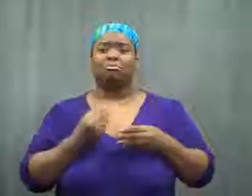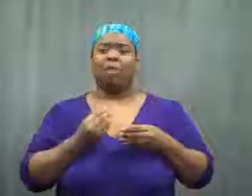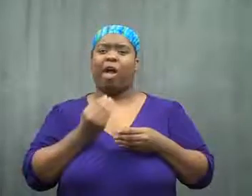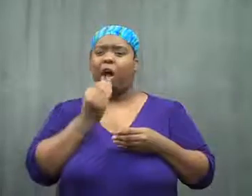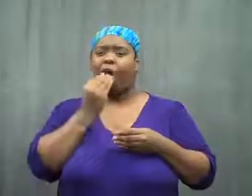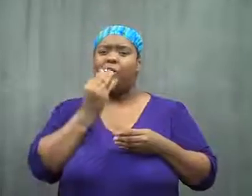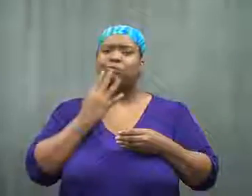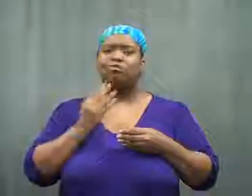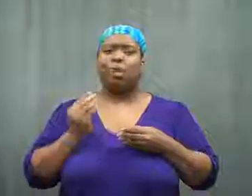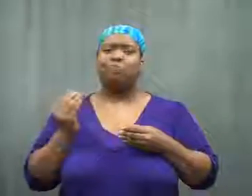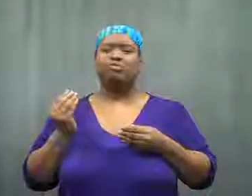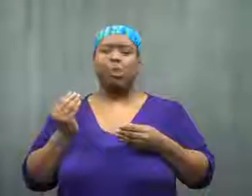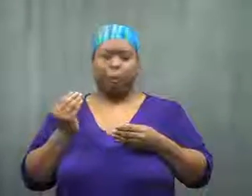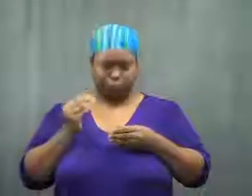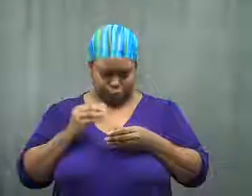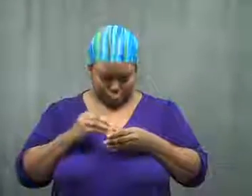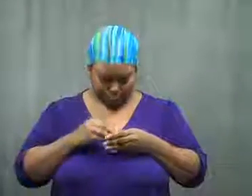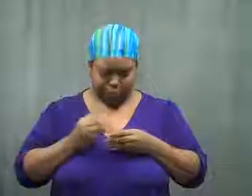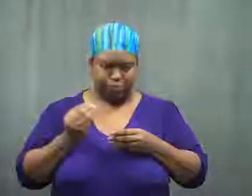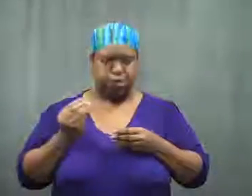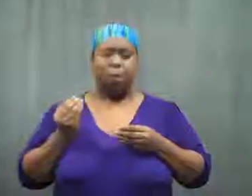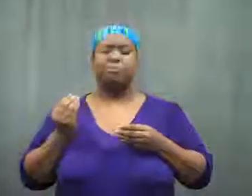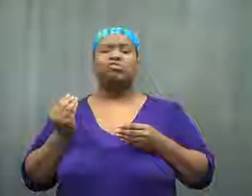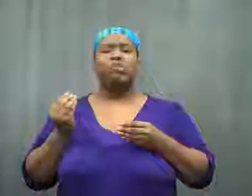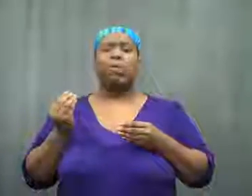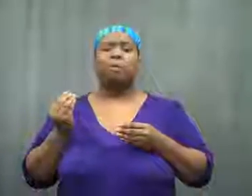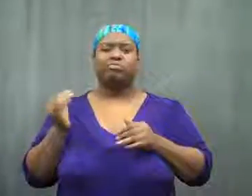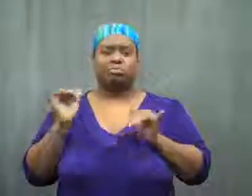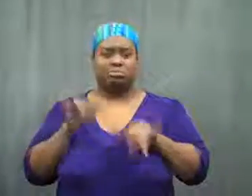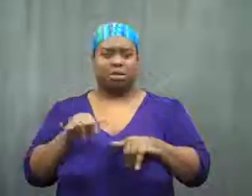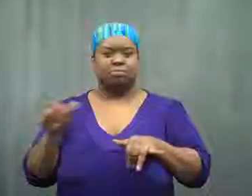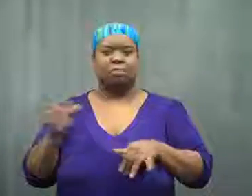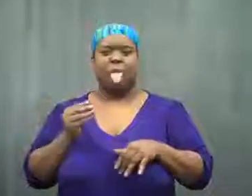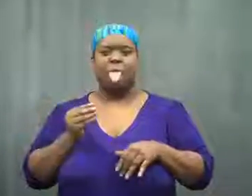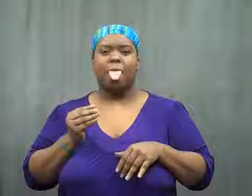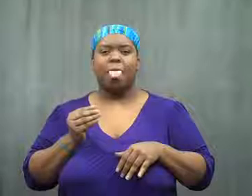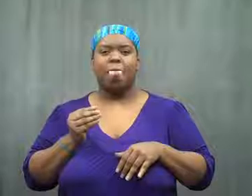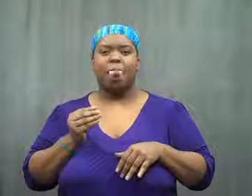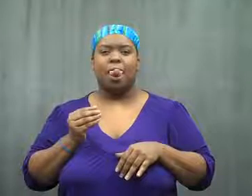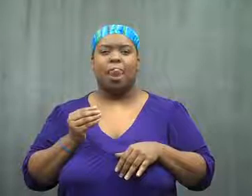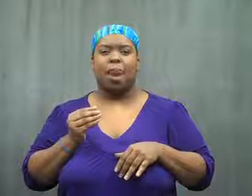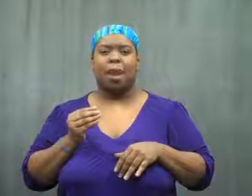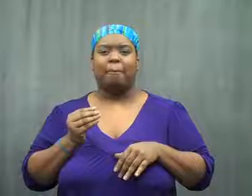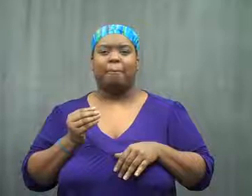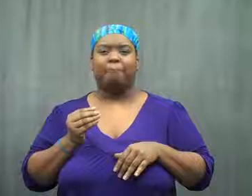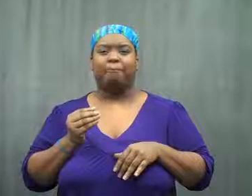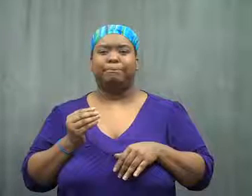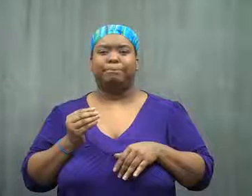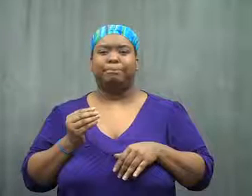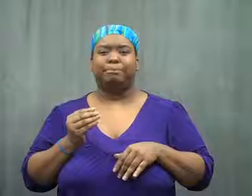I kept on munching, and holding my next fry up as I chewed. And he kept on with his slow, careful licking.